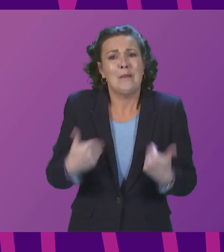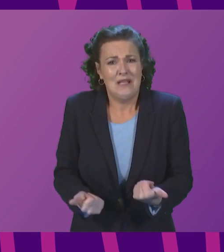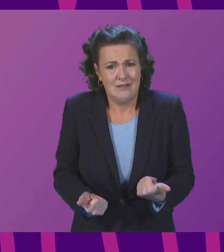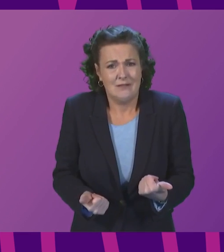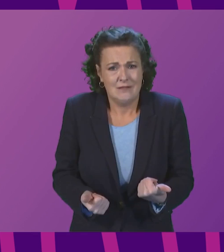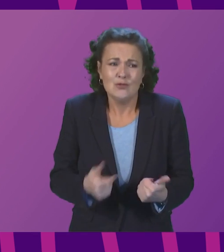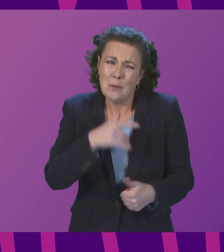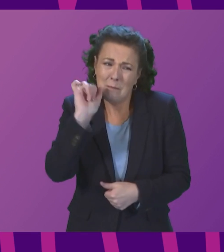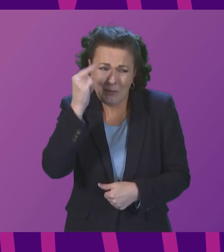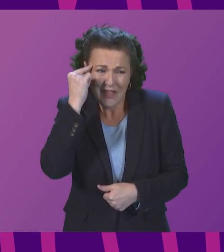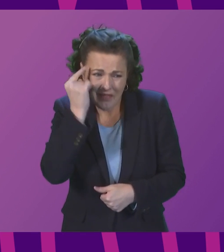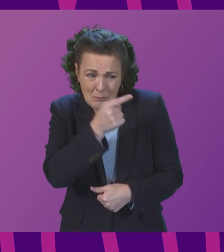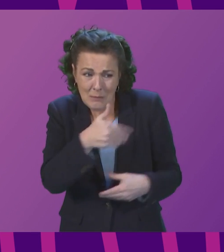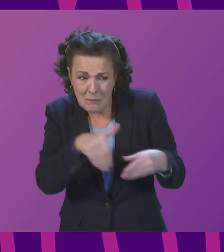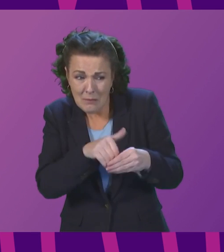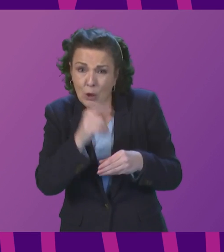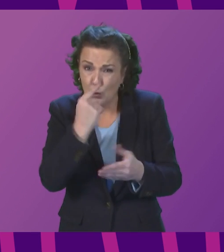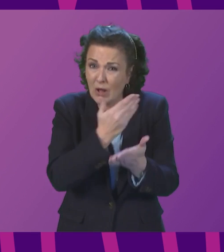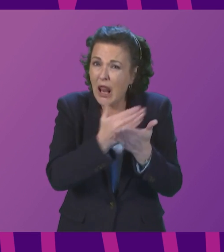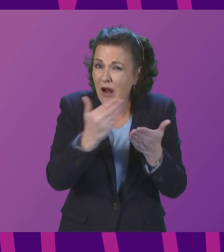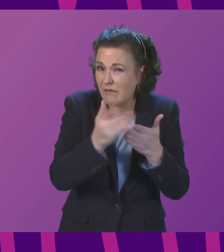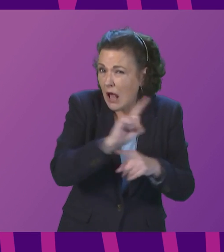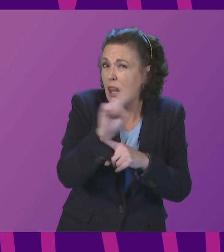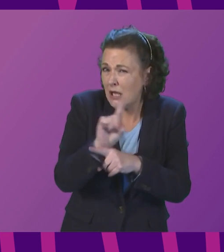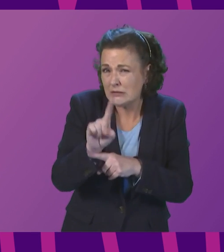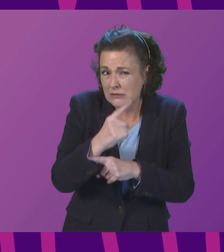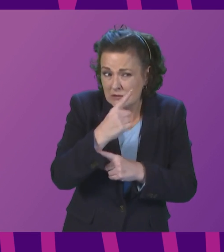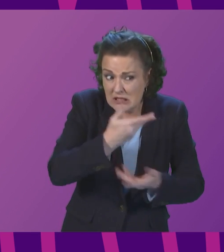Perhaps that is something that the member could clarify at some stage in the future.